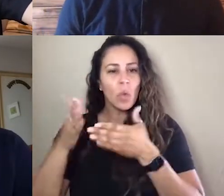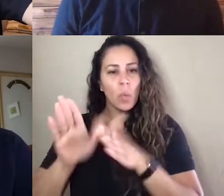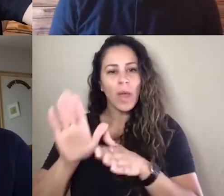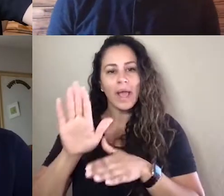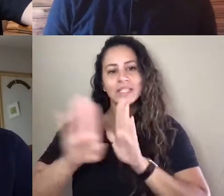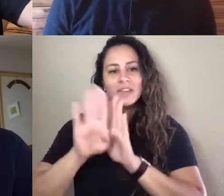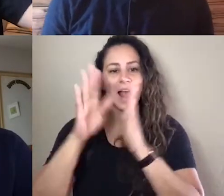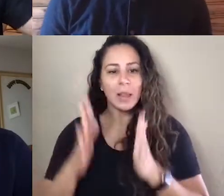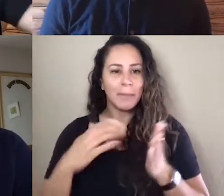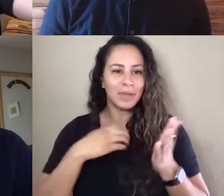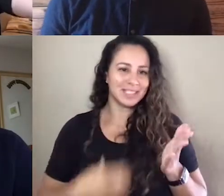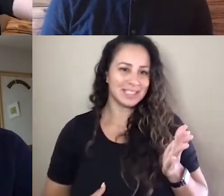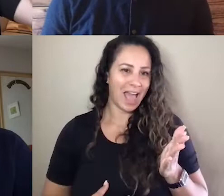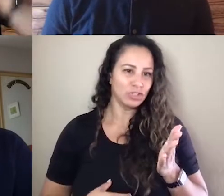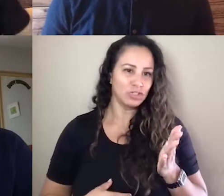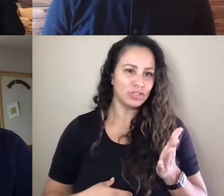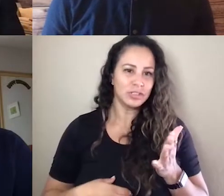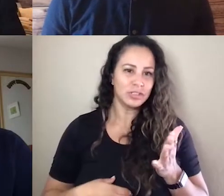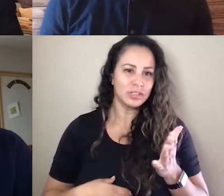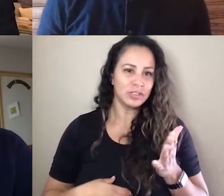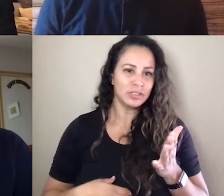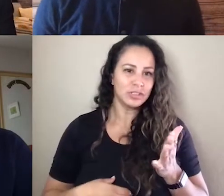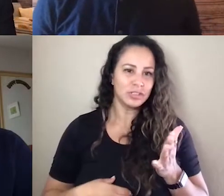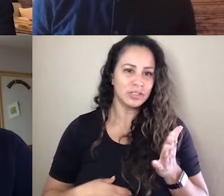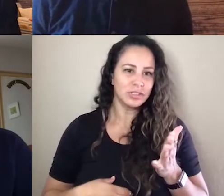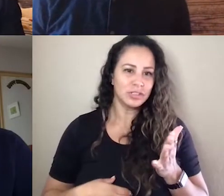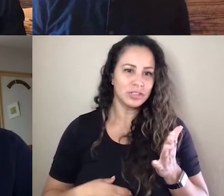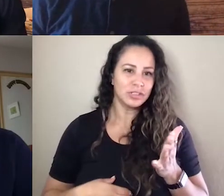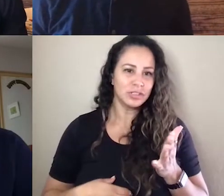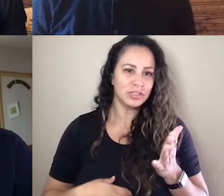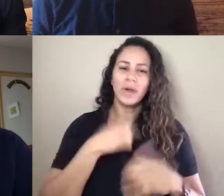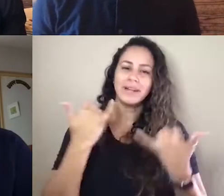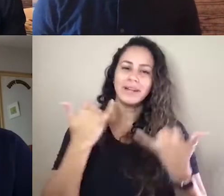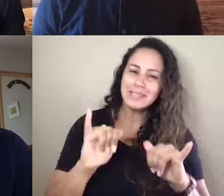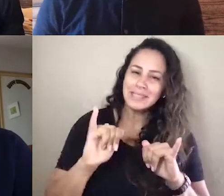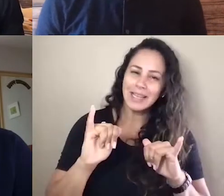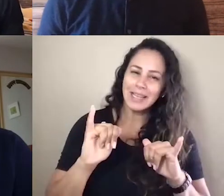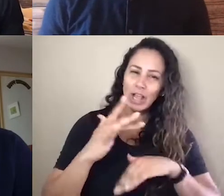IN THE WAY THAT THE DEVELOPER DESIRES IT TO BE CONTROLLED.